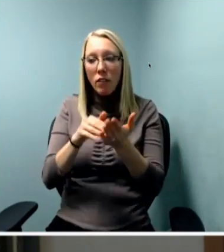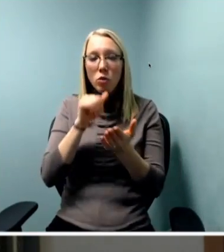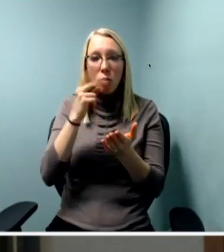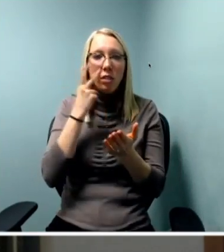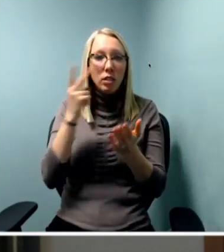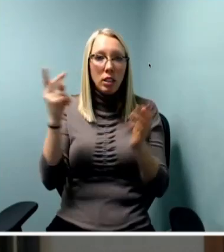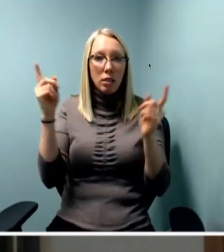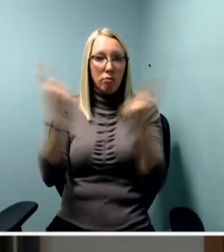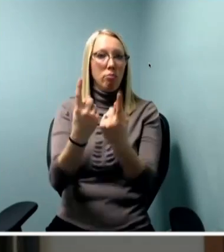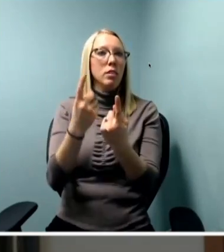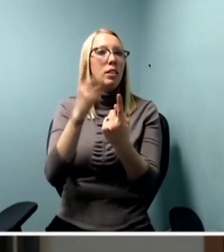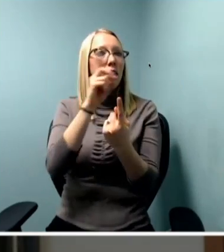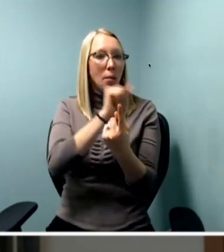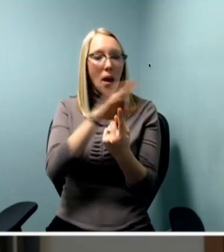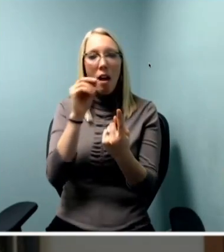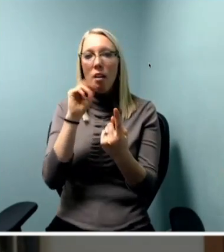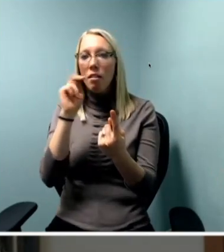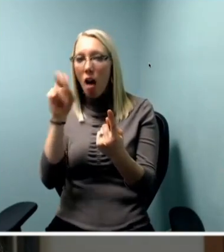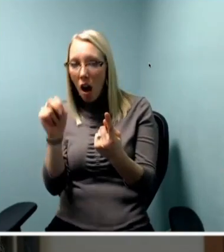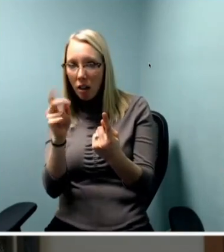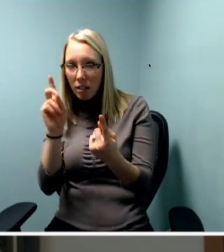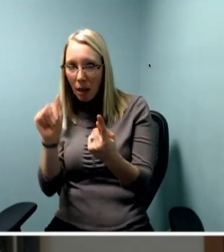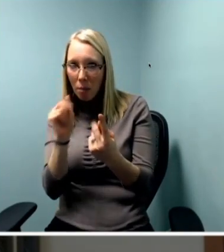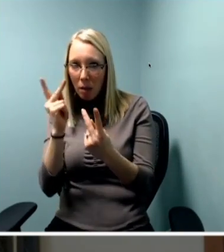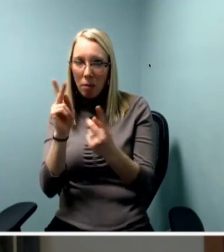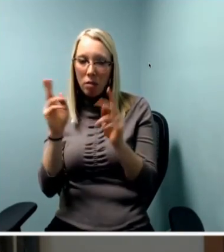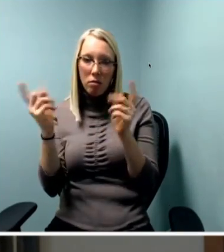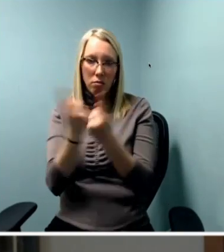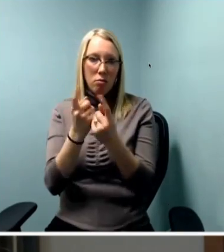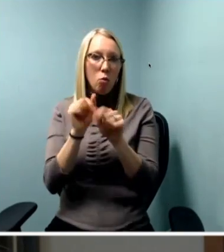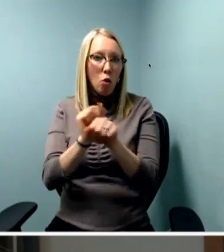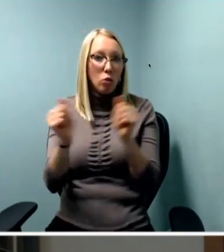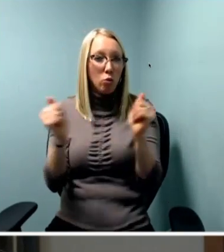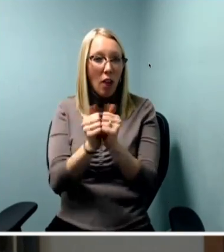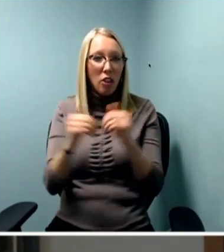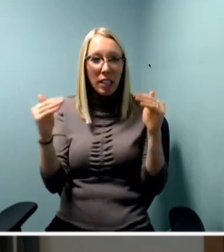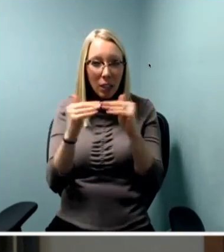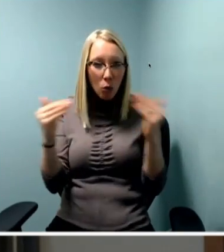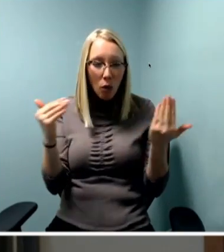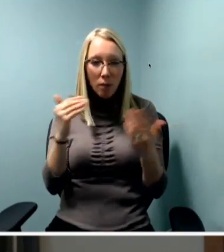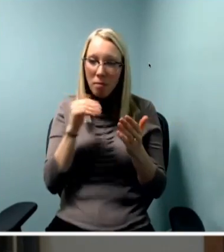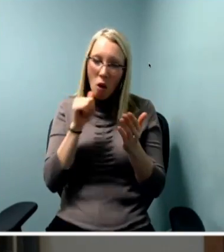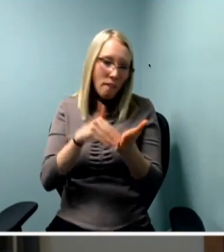creating work as equals. And the other side of that is that